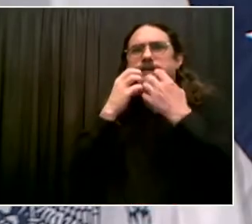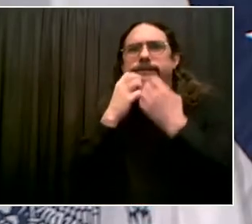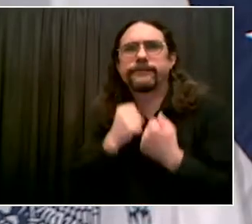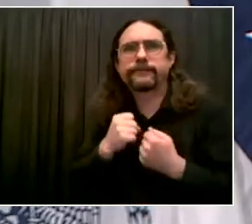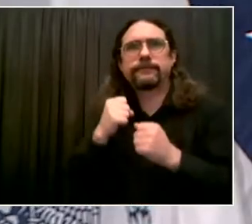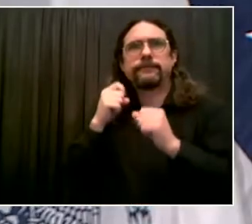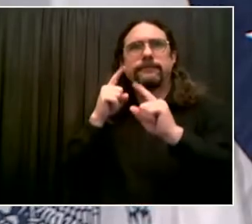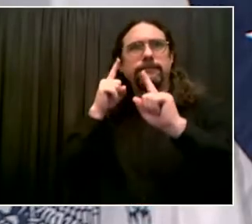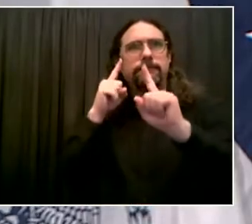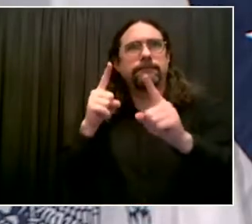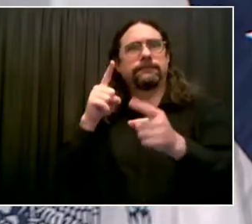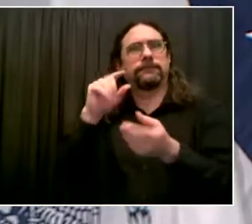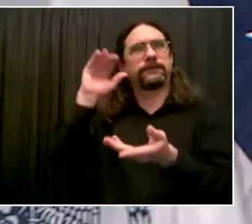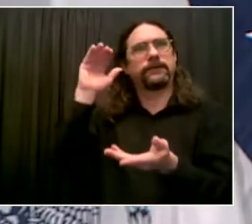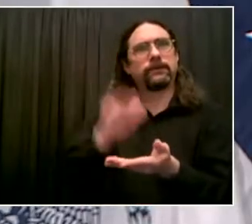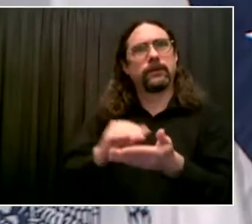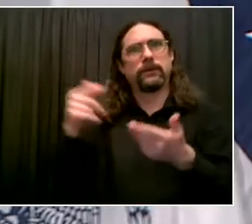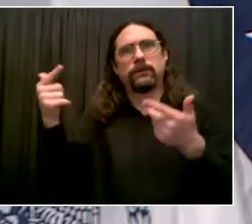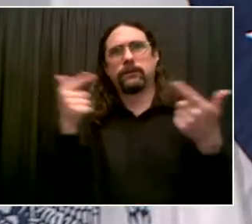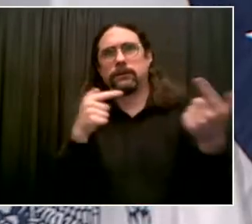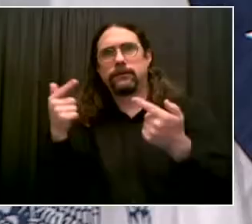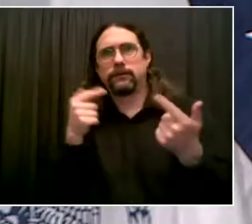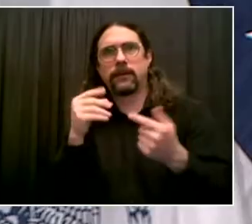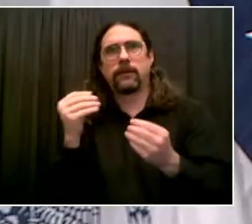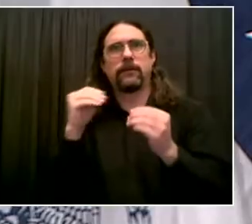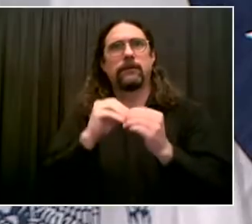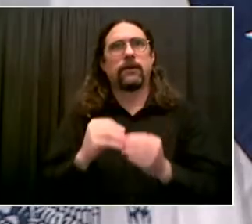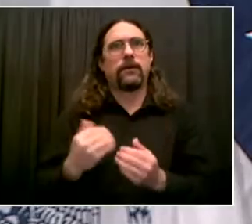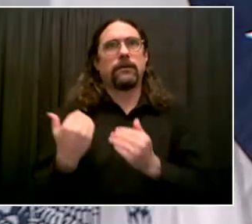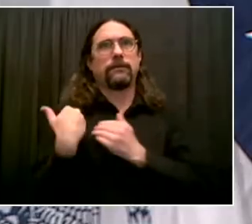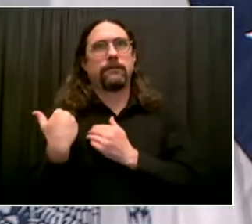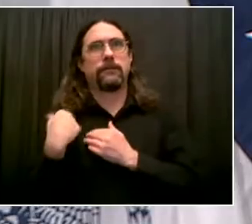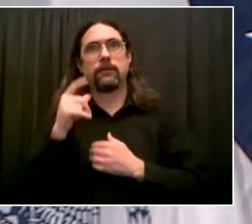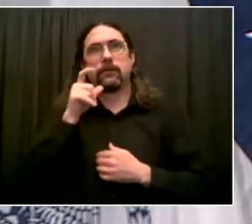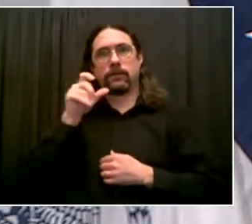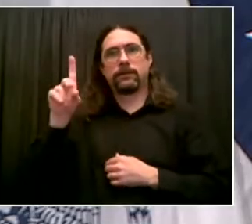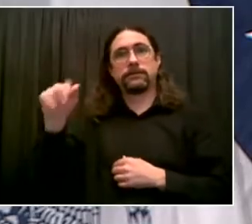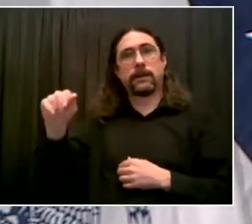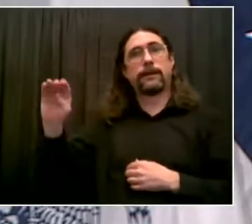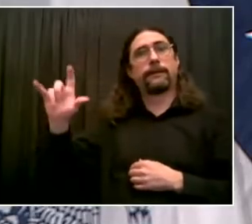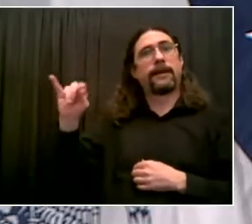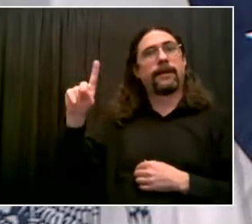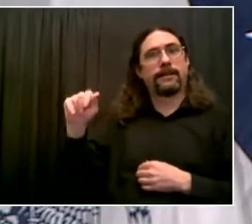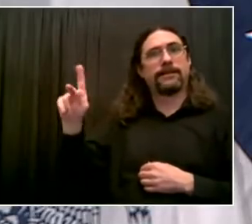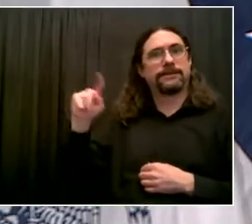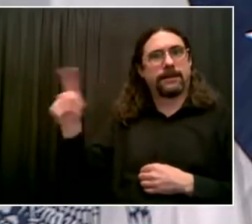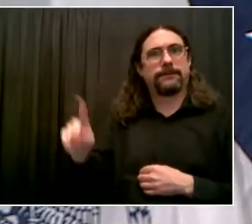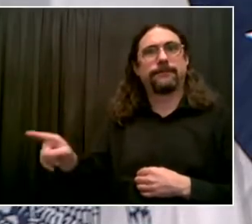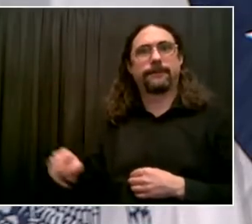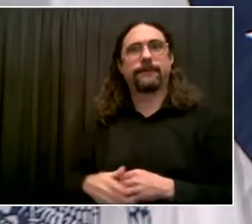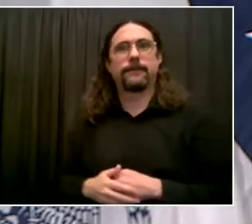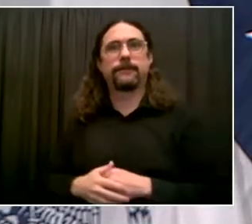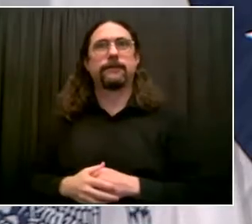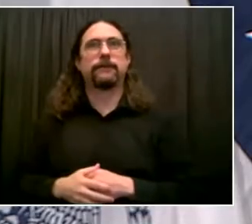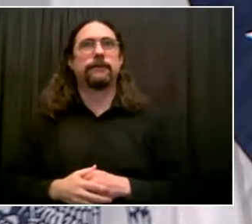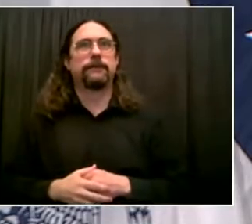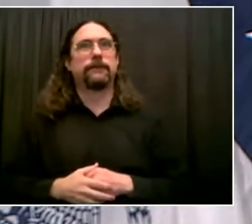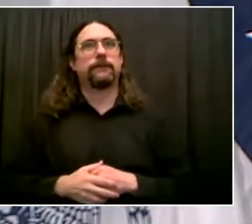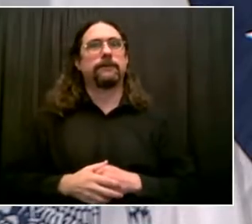ACTIONS THAT WILL REALLY TURN THINGS AROUND IN QUEENS AND THIS WEHOL CITY.